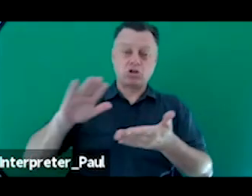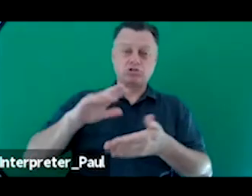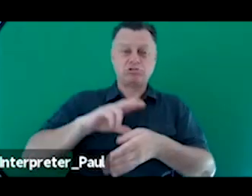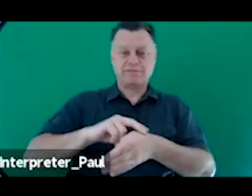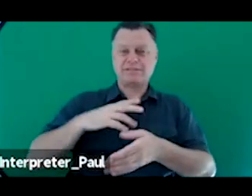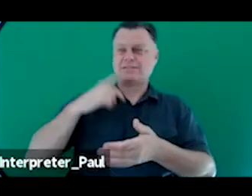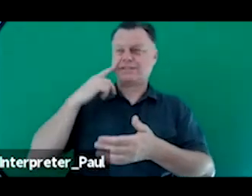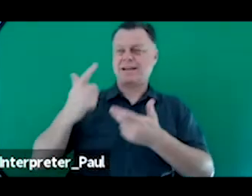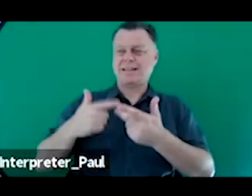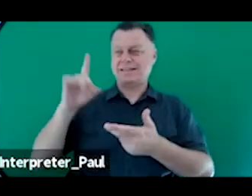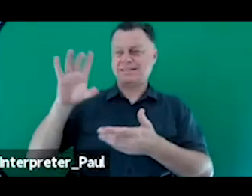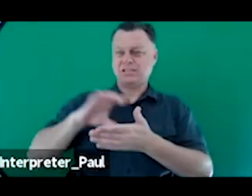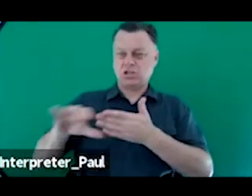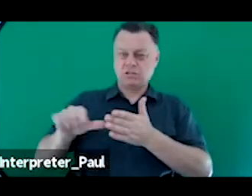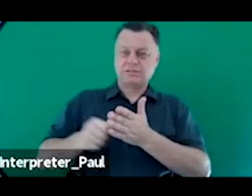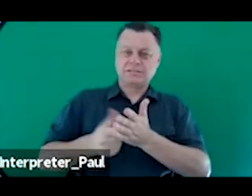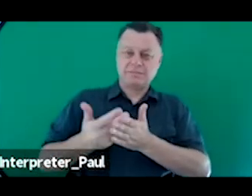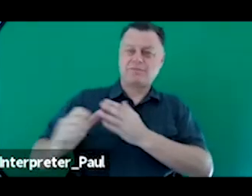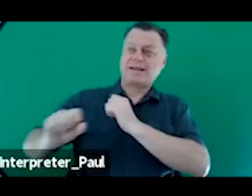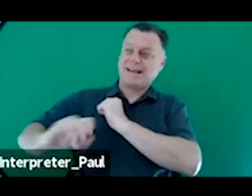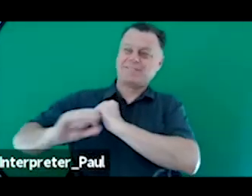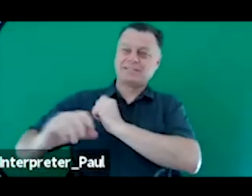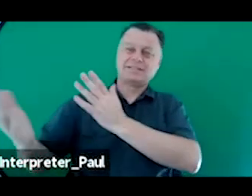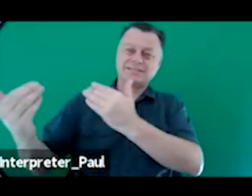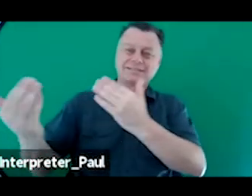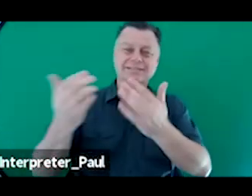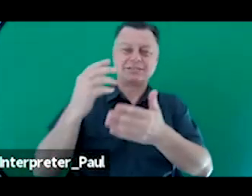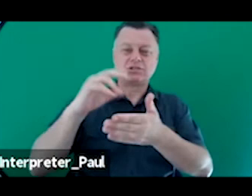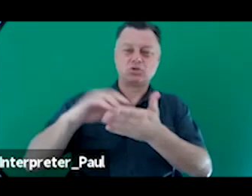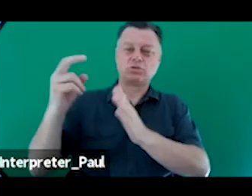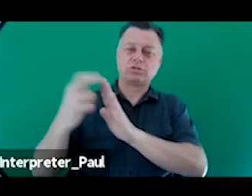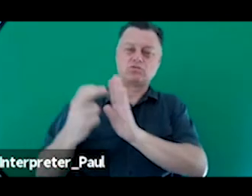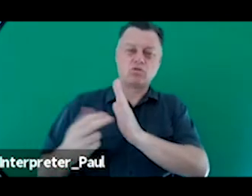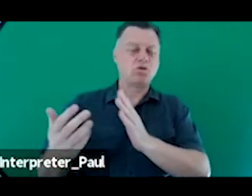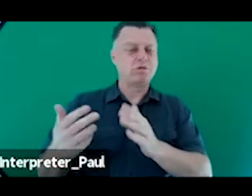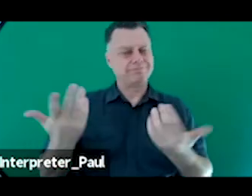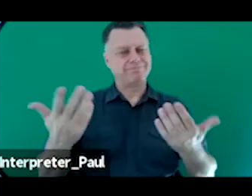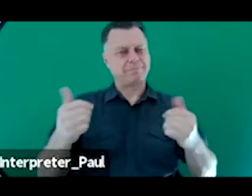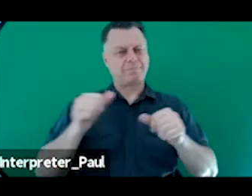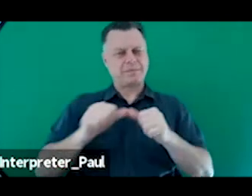So it actually makes much better business sense to be able to hang on to the students